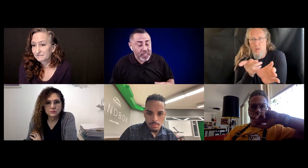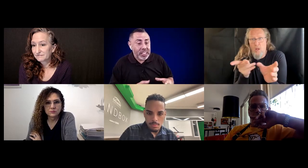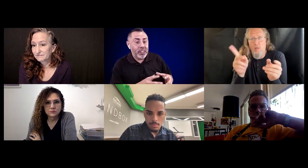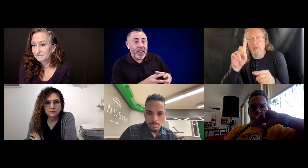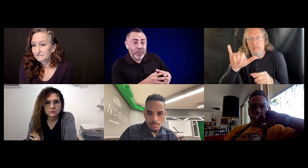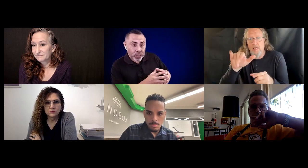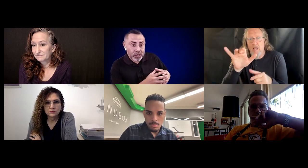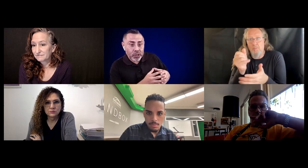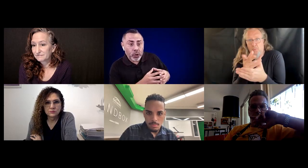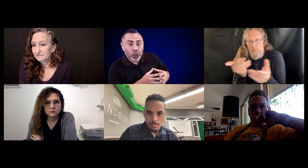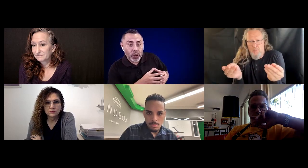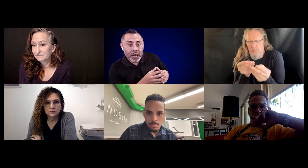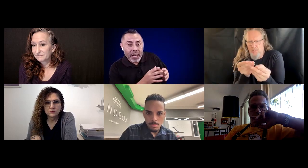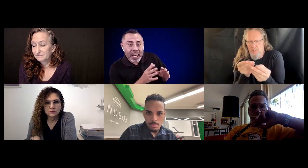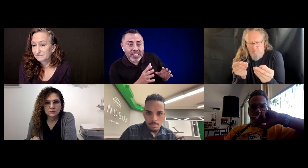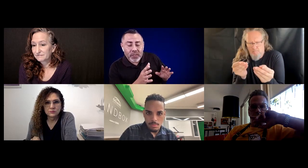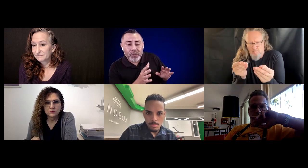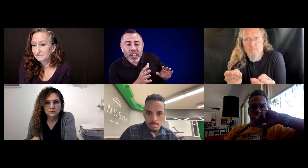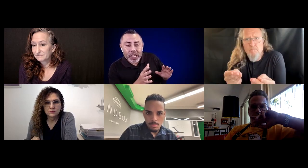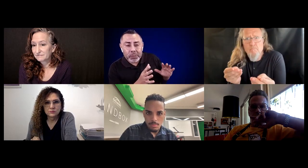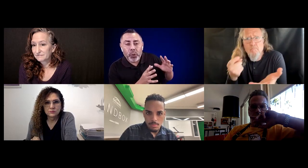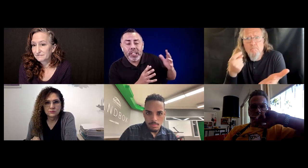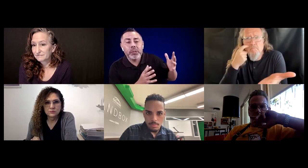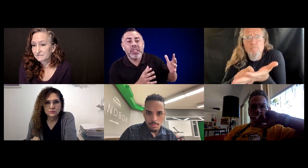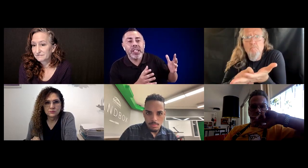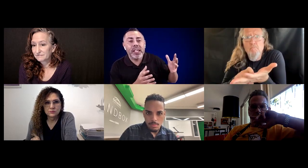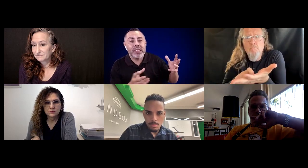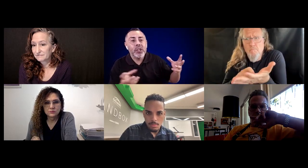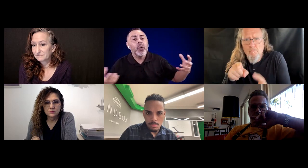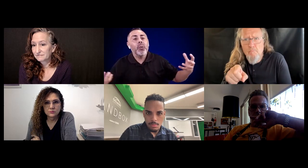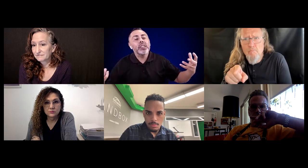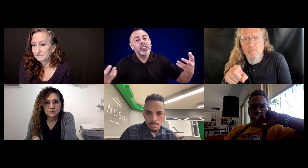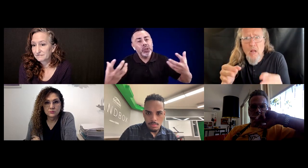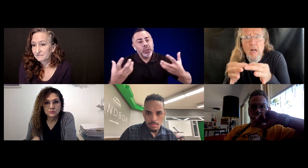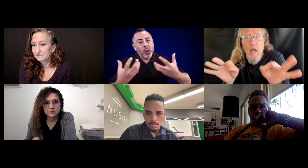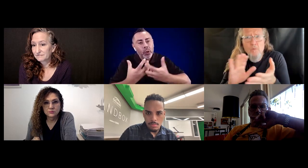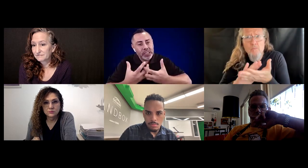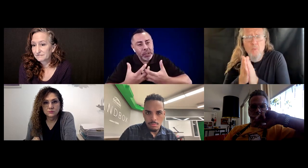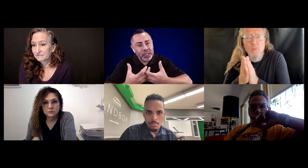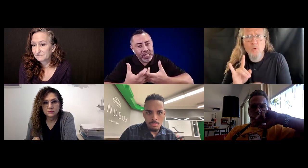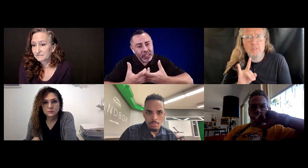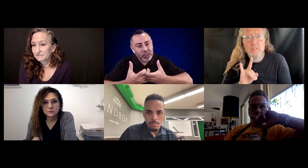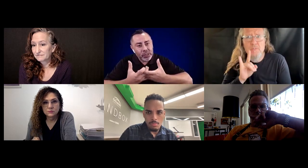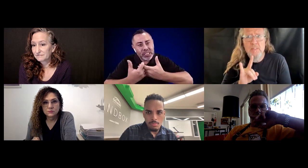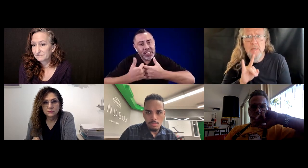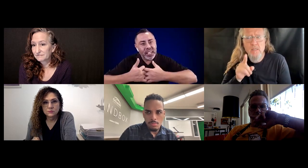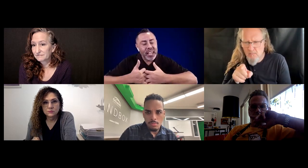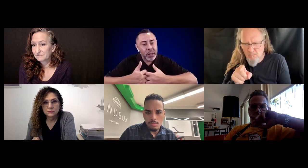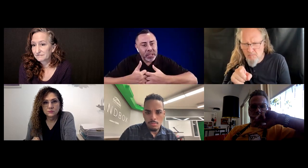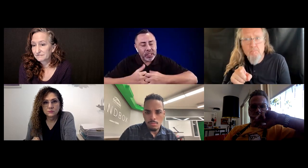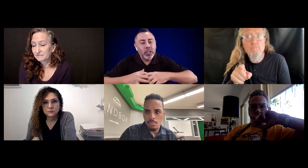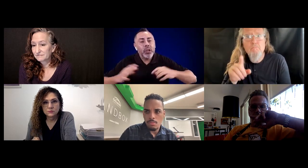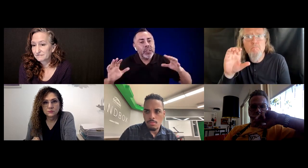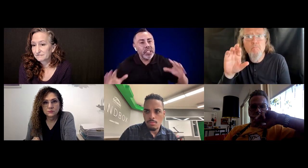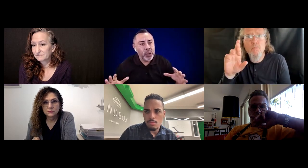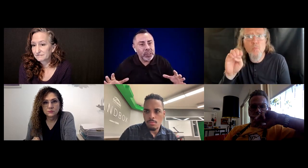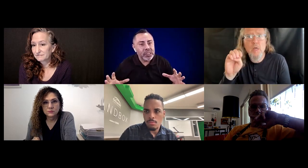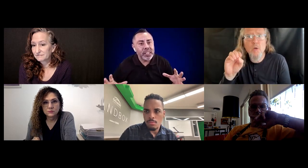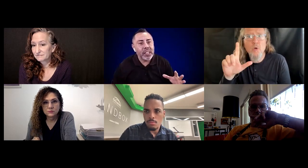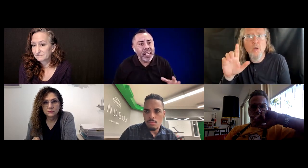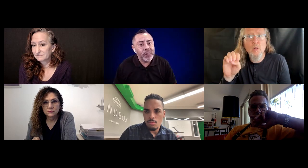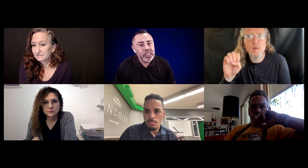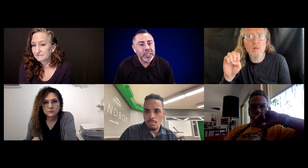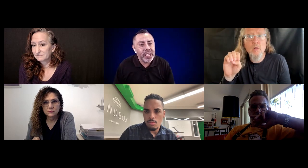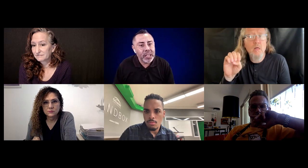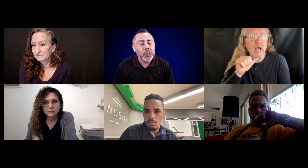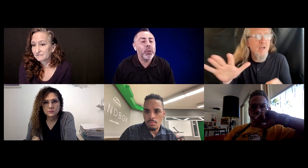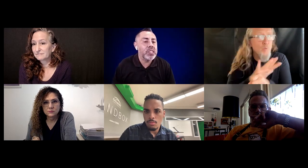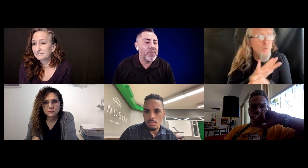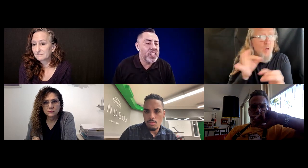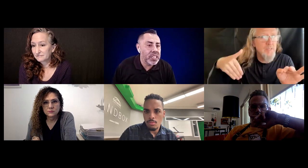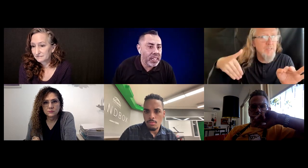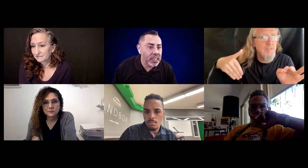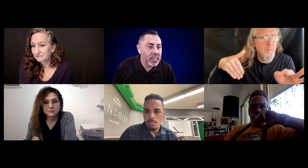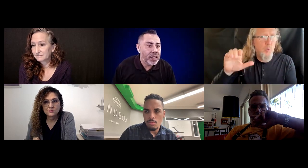When the 2 cohorts came together there was a dynamic where they noticed that the language became more sophisticated.